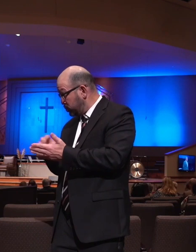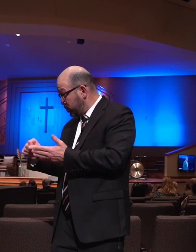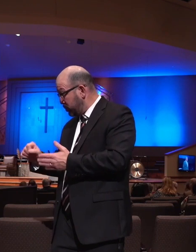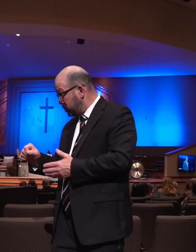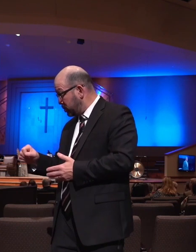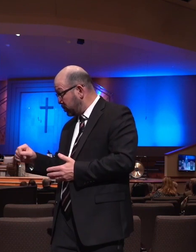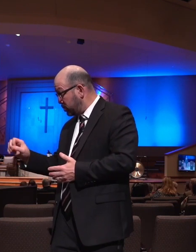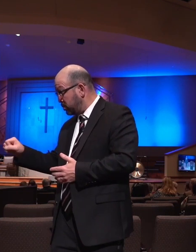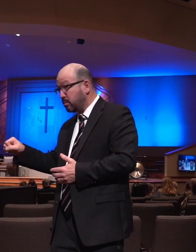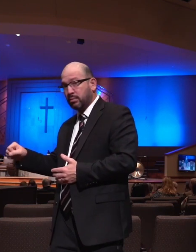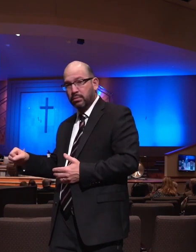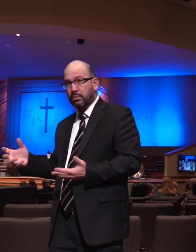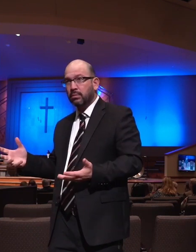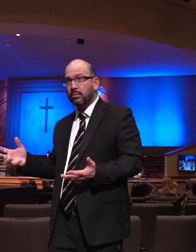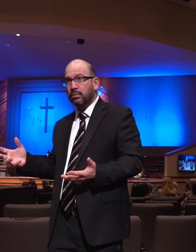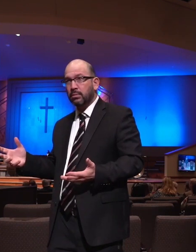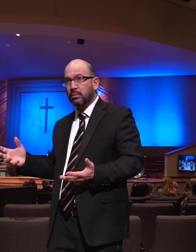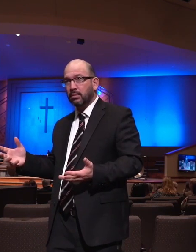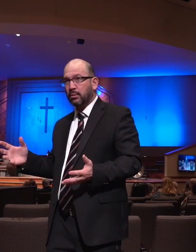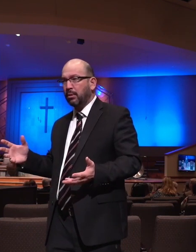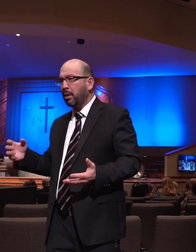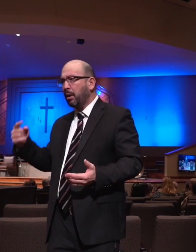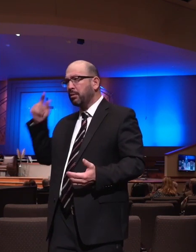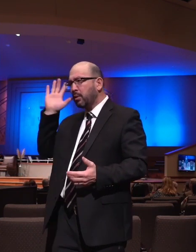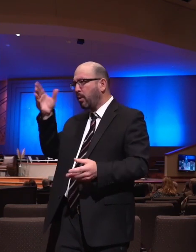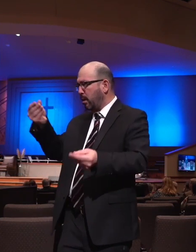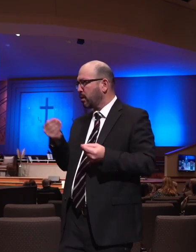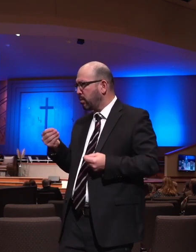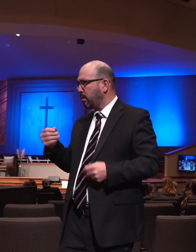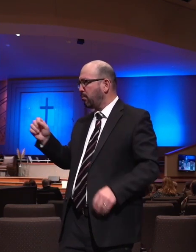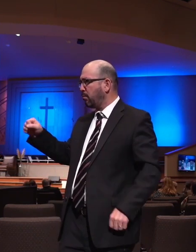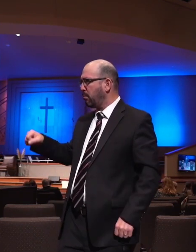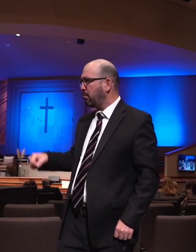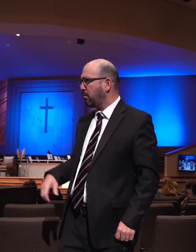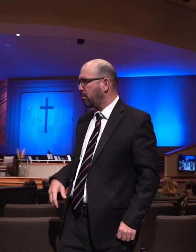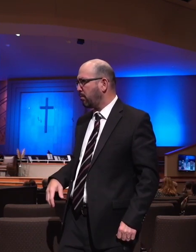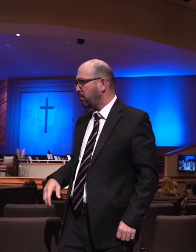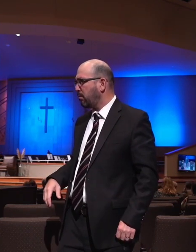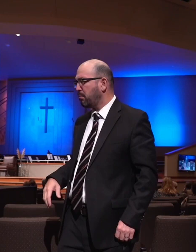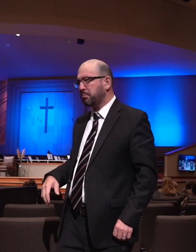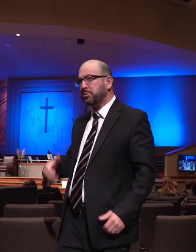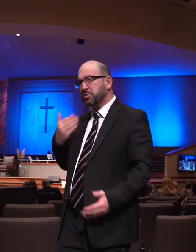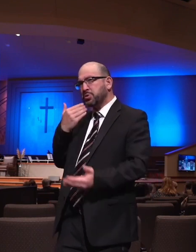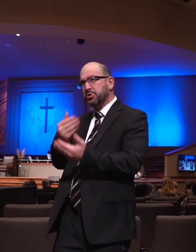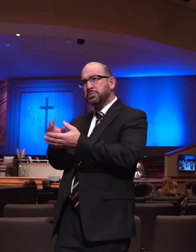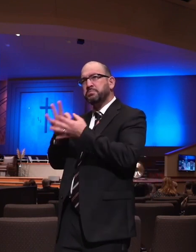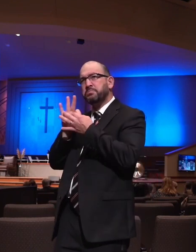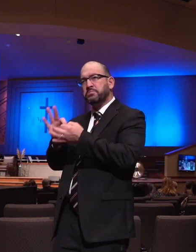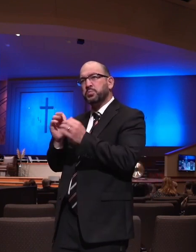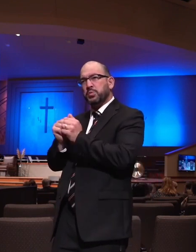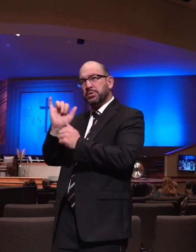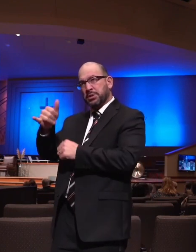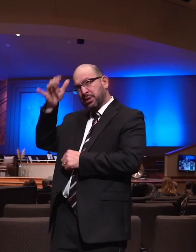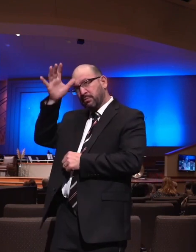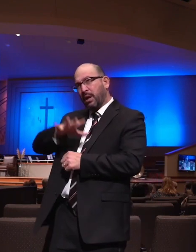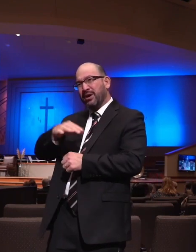I said yeah I think I could I'm not a Gideon but I kind of had a good connection with him and he was like the head guy over the Northwest Florida area